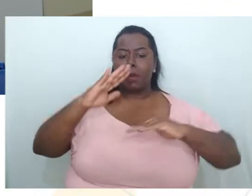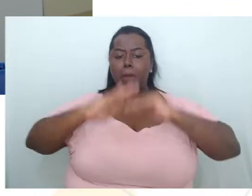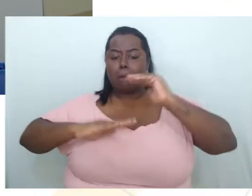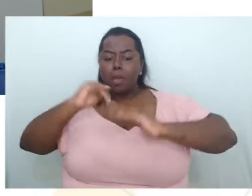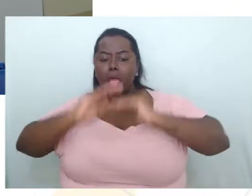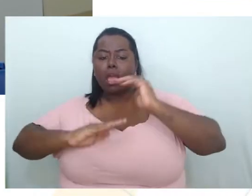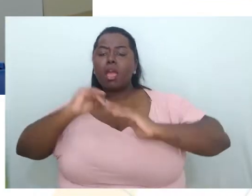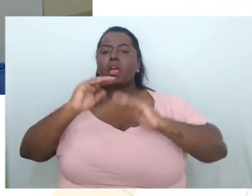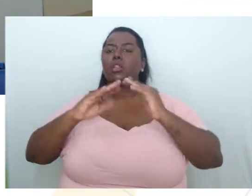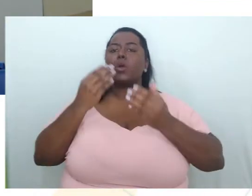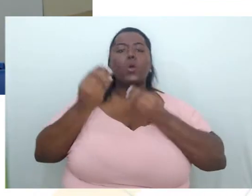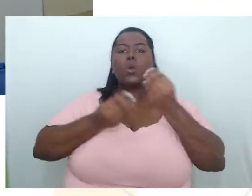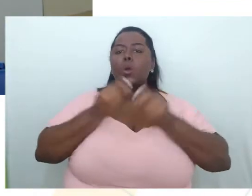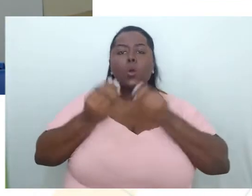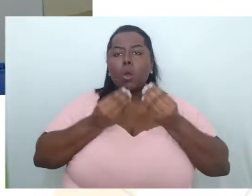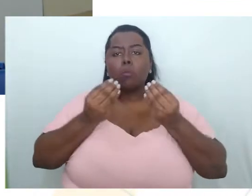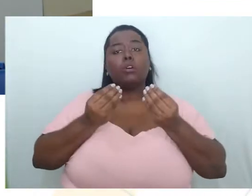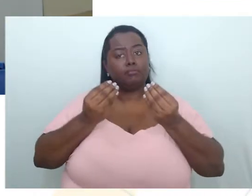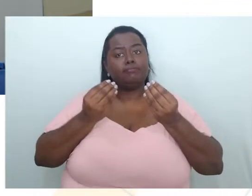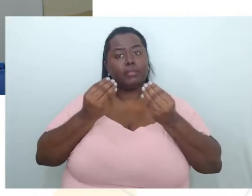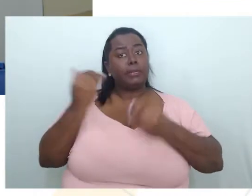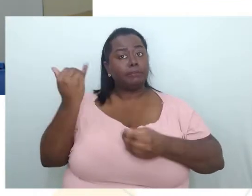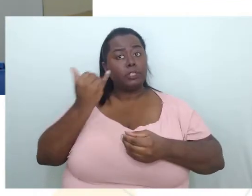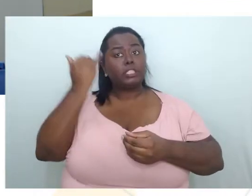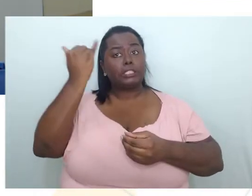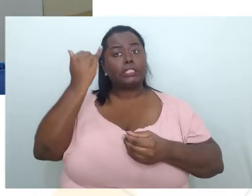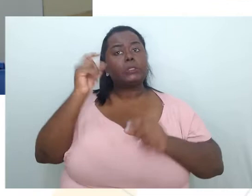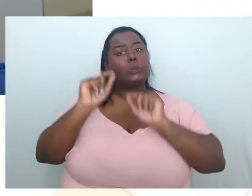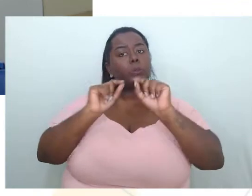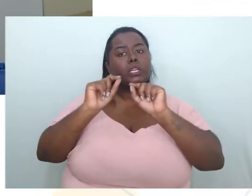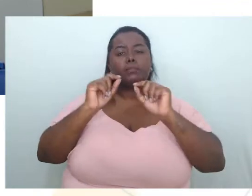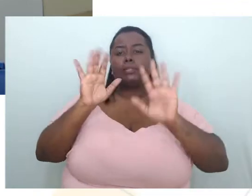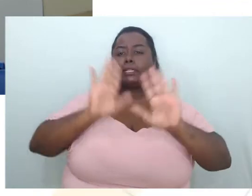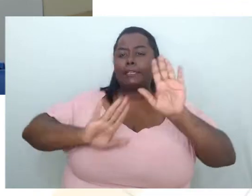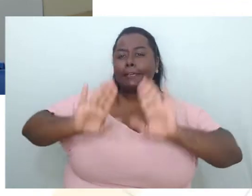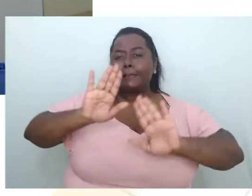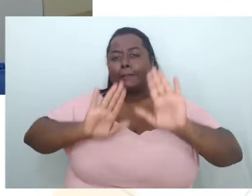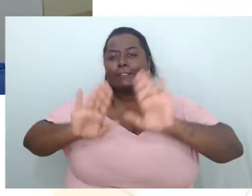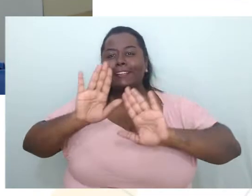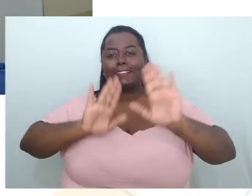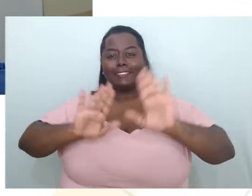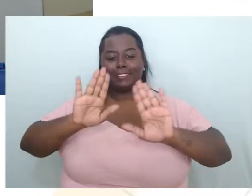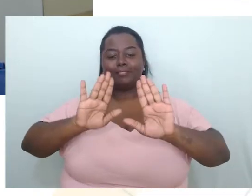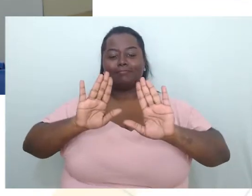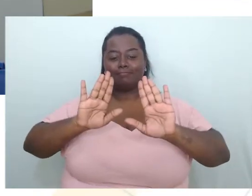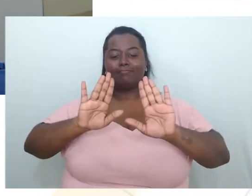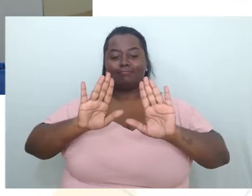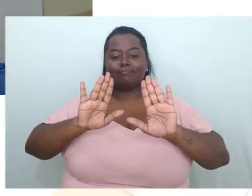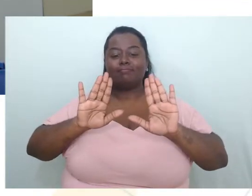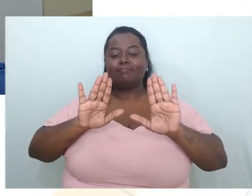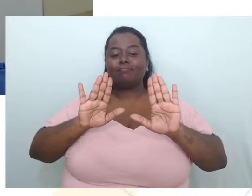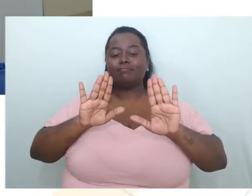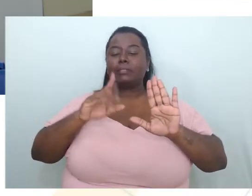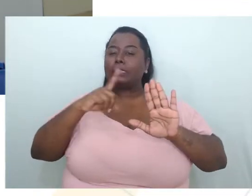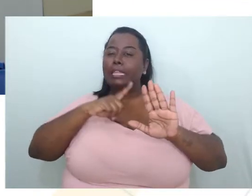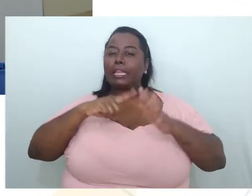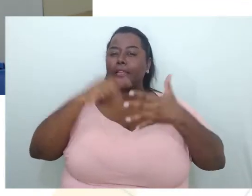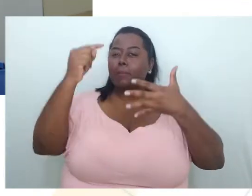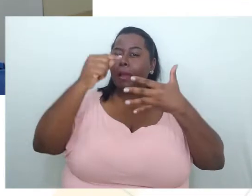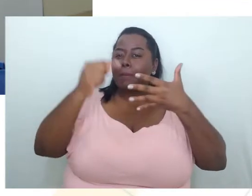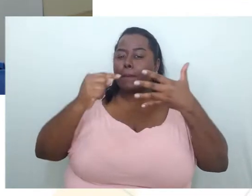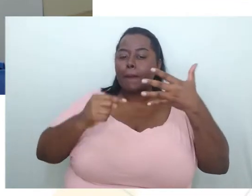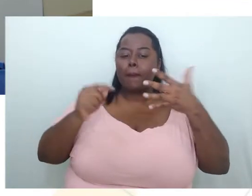then you do that with caution, with care, there are some reservations, and I think that is